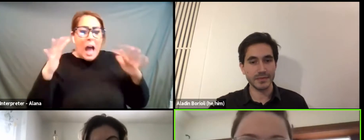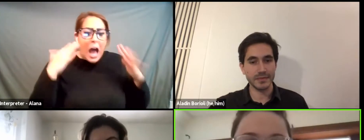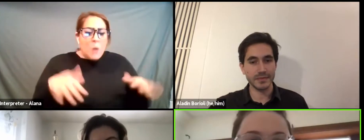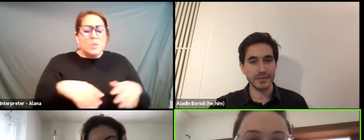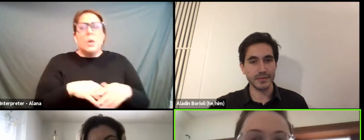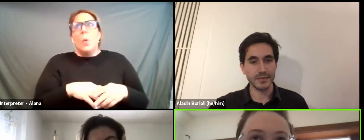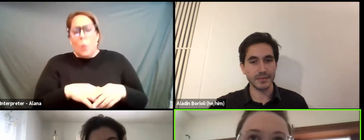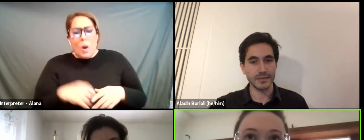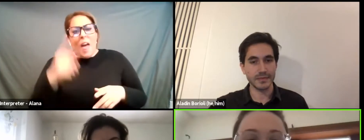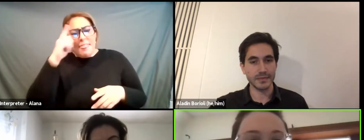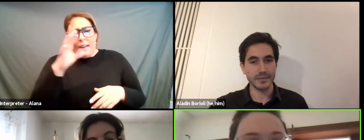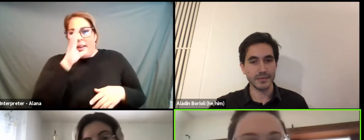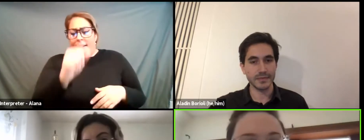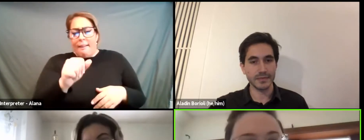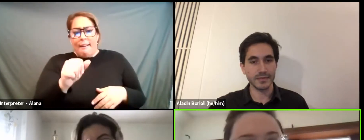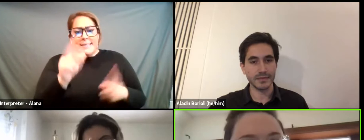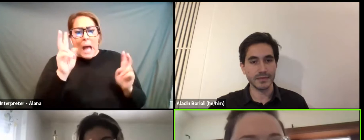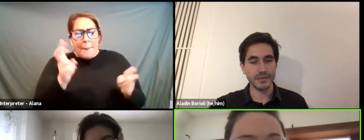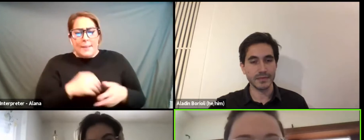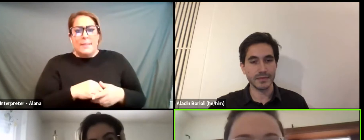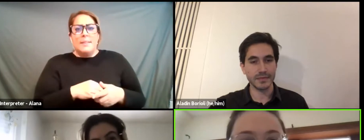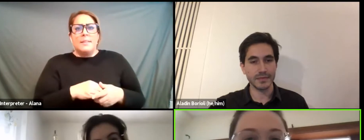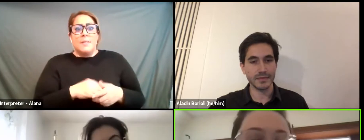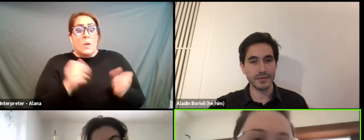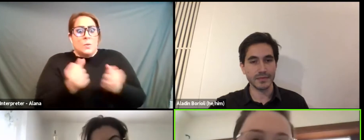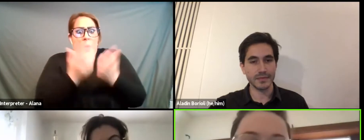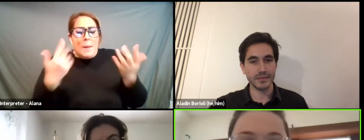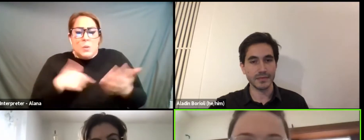topic because there's so much we can learn from what we're hearing from the bees.